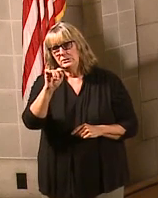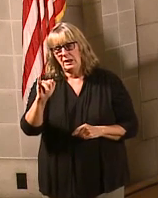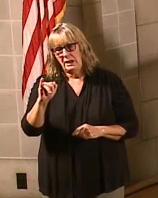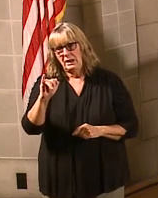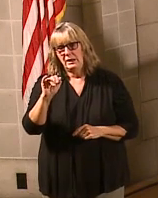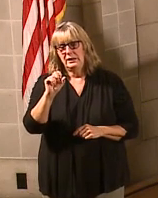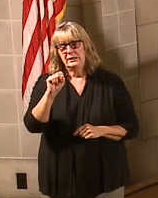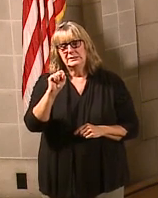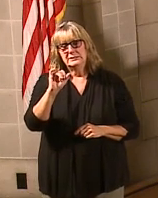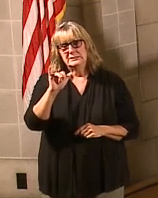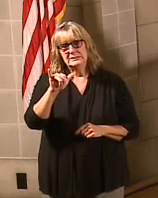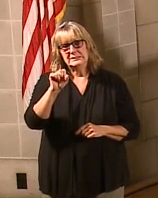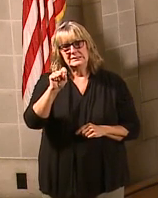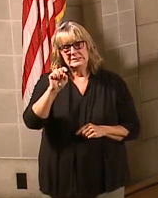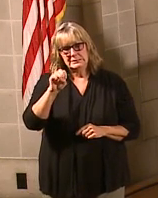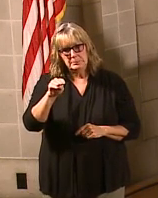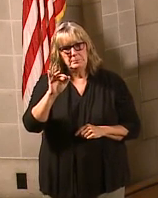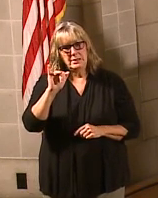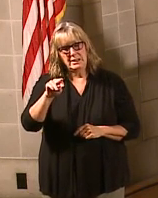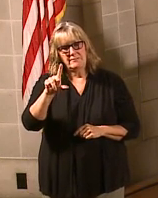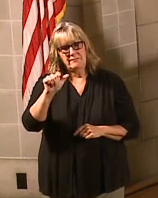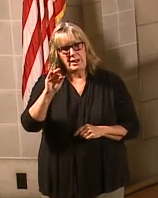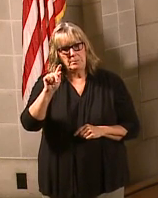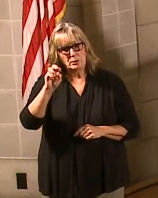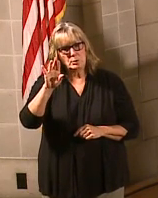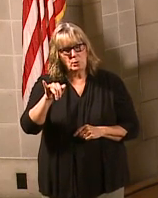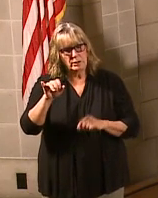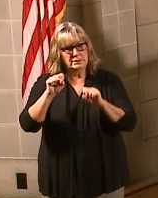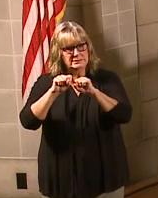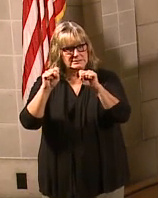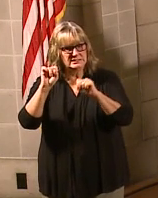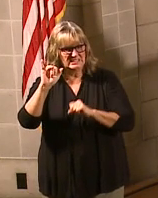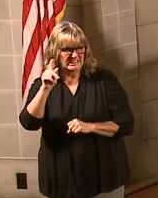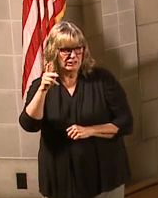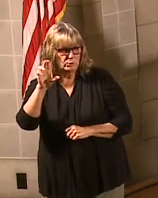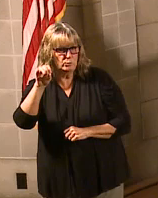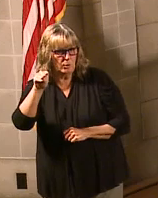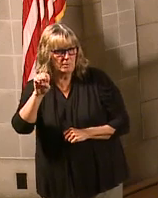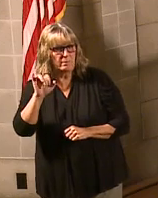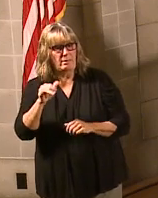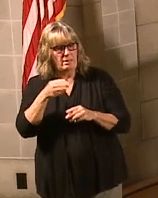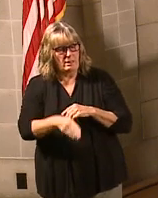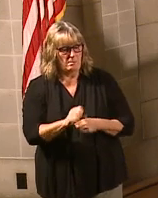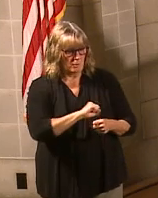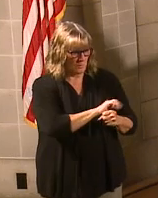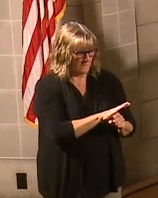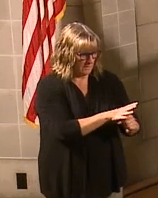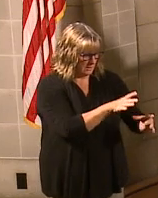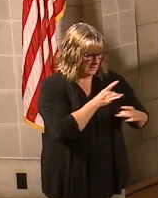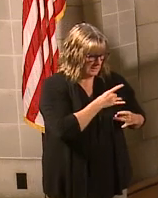HOSPITAL. ANOTHER POTENTIAL THAT COULD